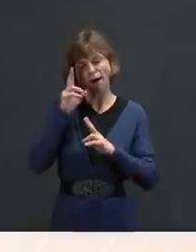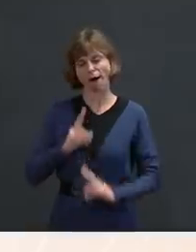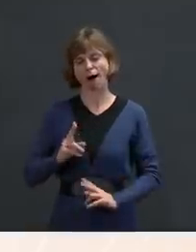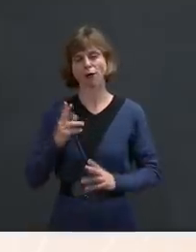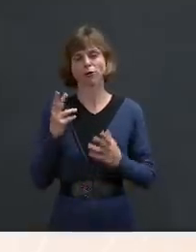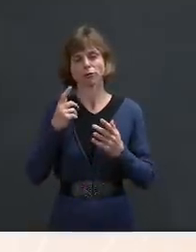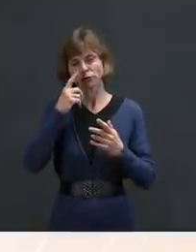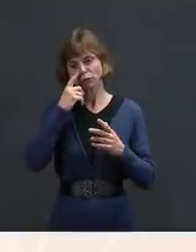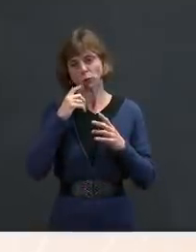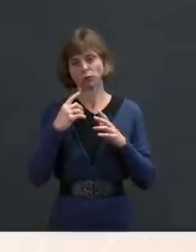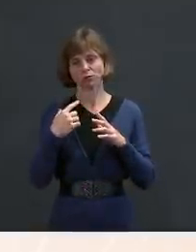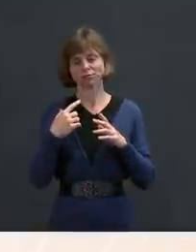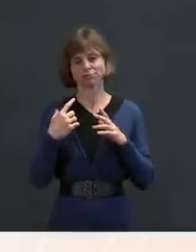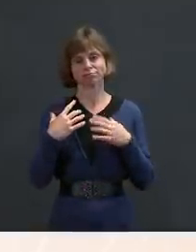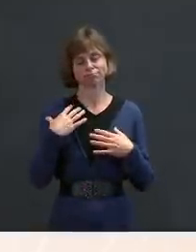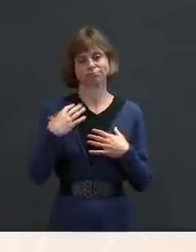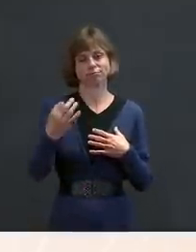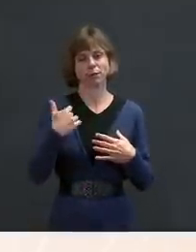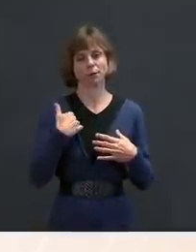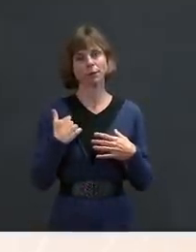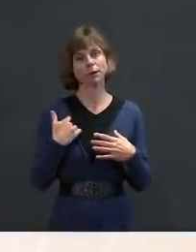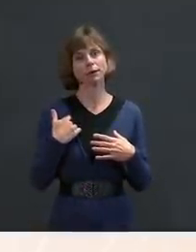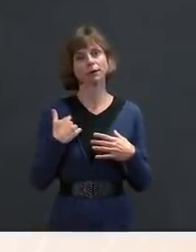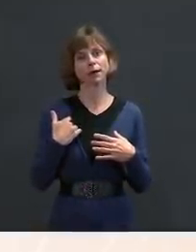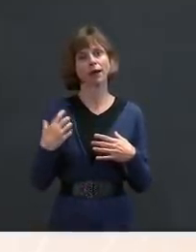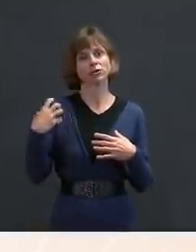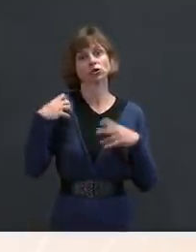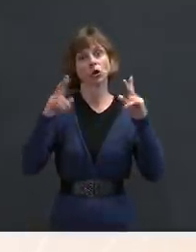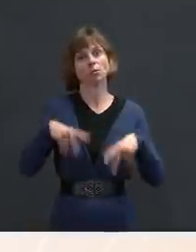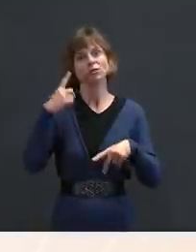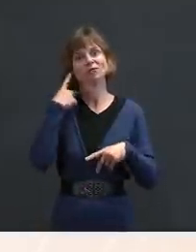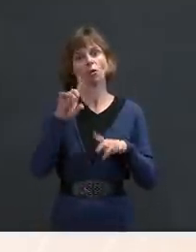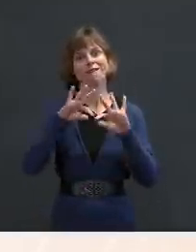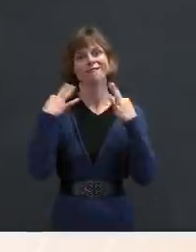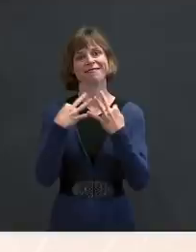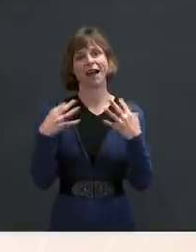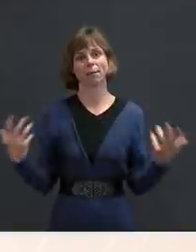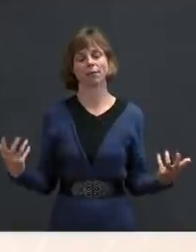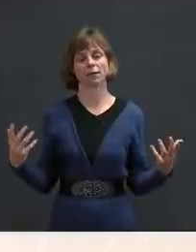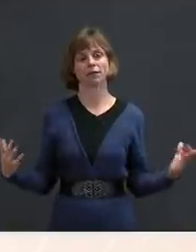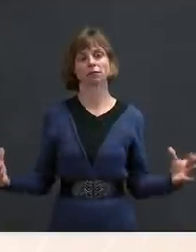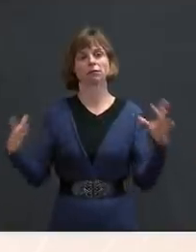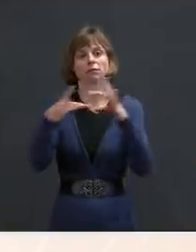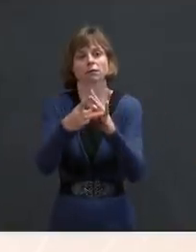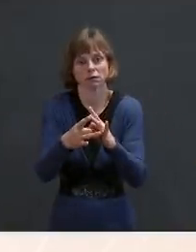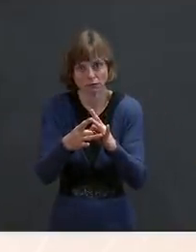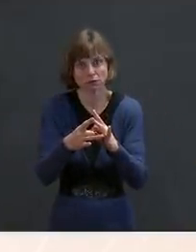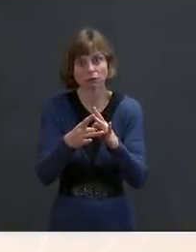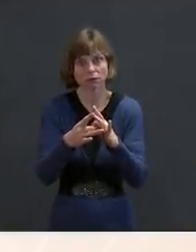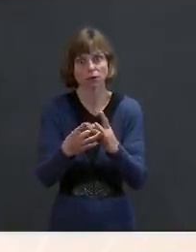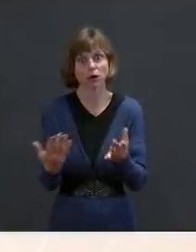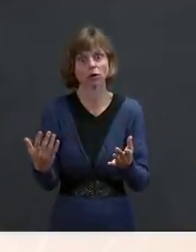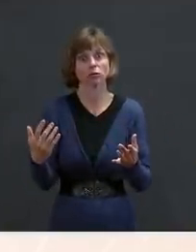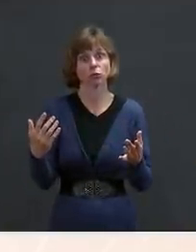as the chairman of the Family Reunification Task Force. The First Lady has driven us to action